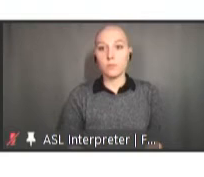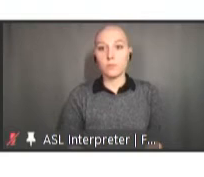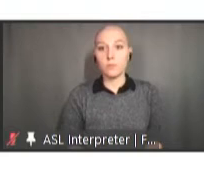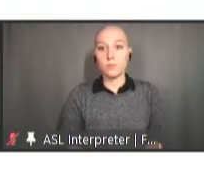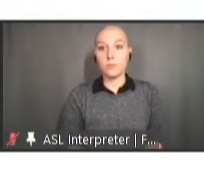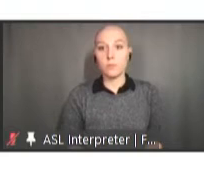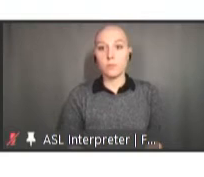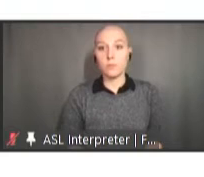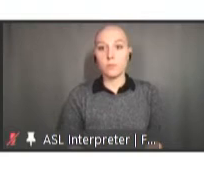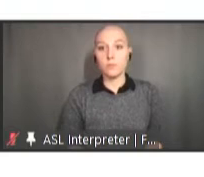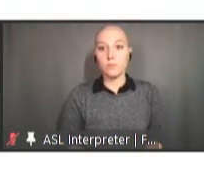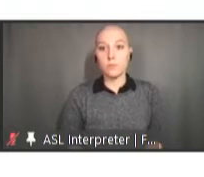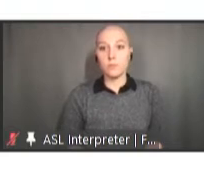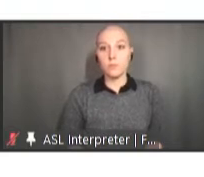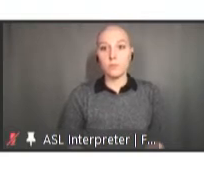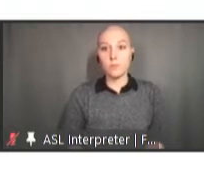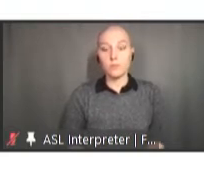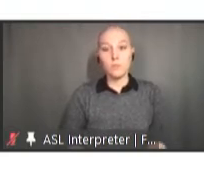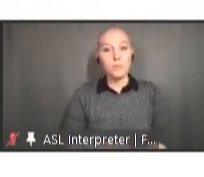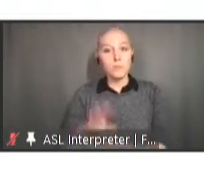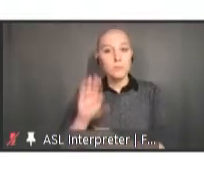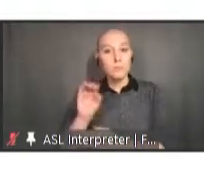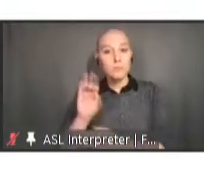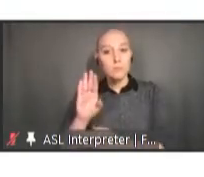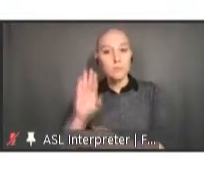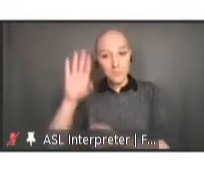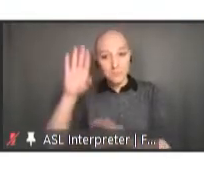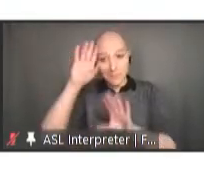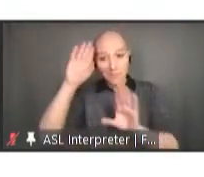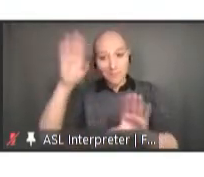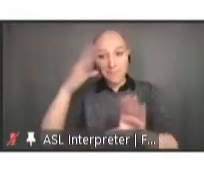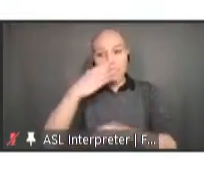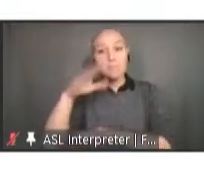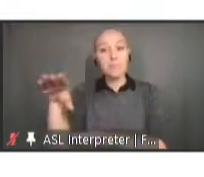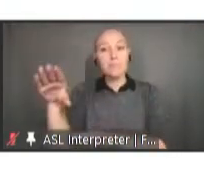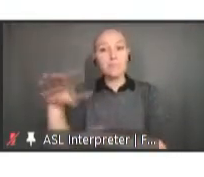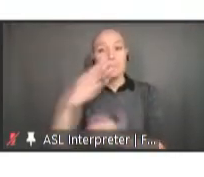Robert Hopkins: Good afternoon. Thank you for joining us virtually for today's second day